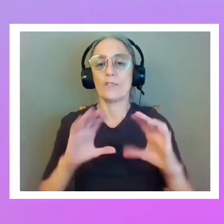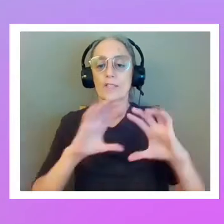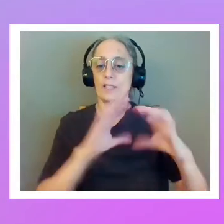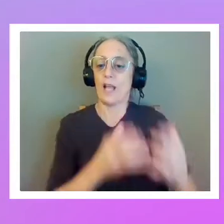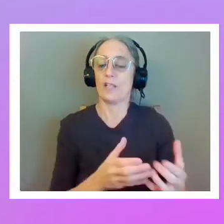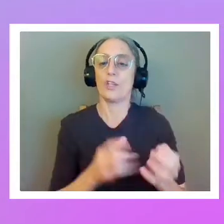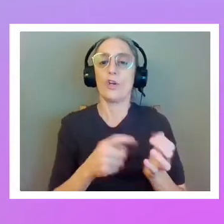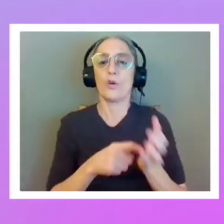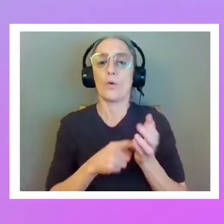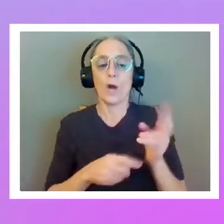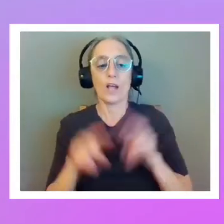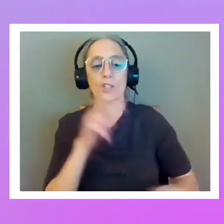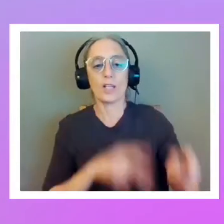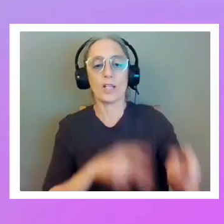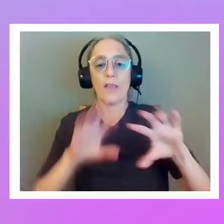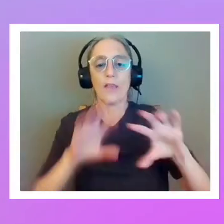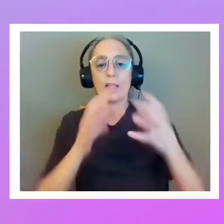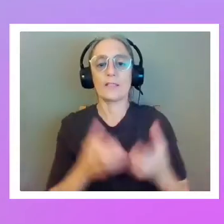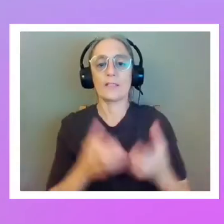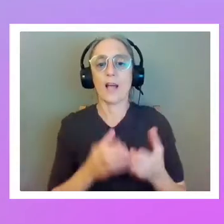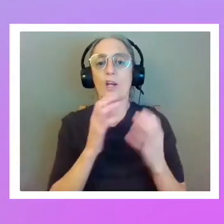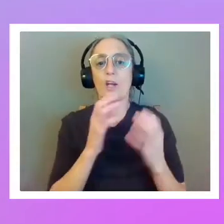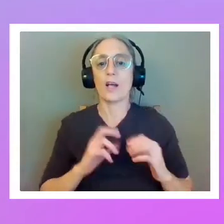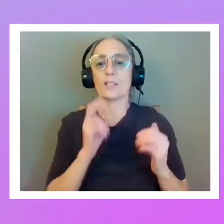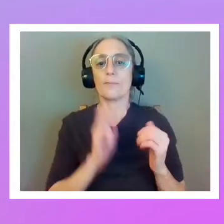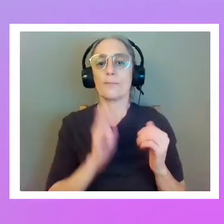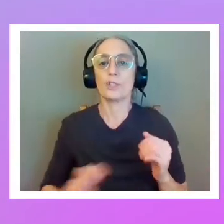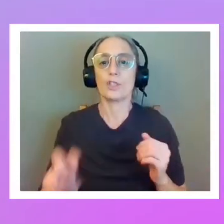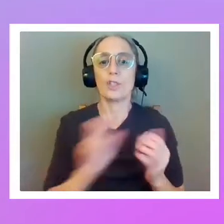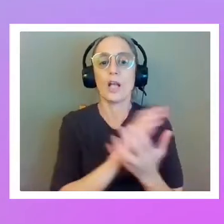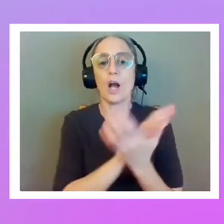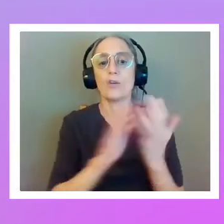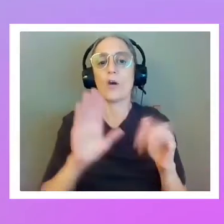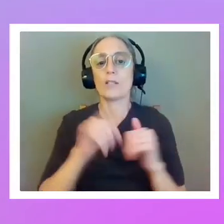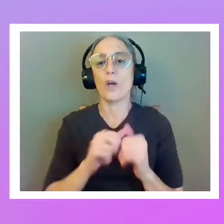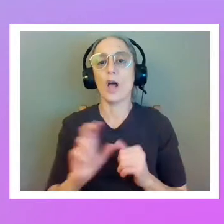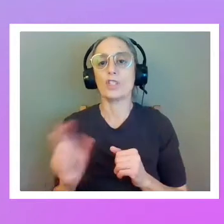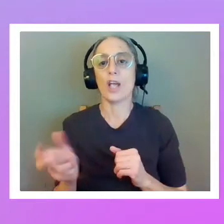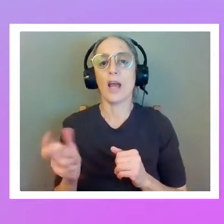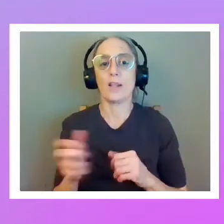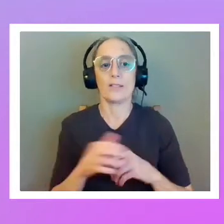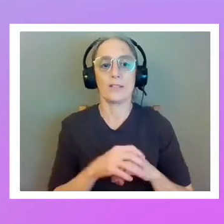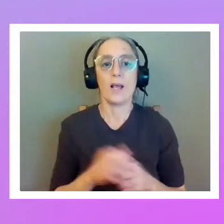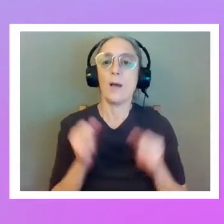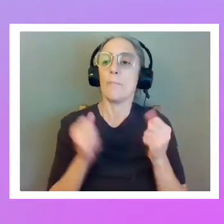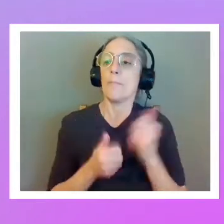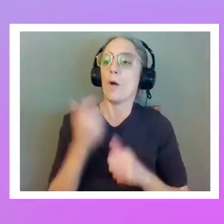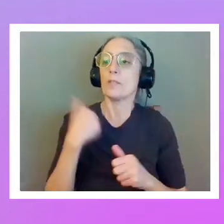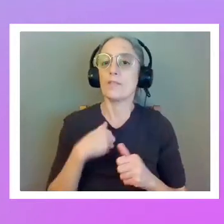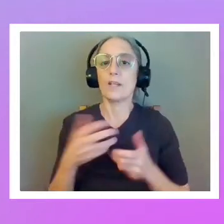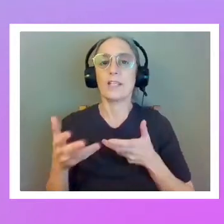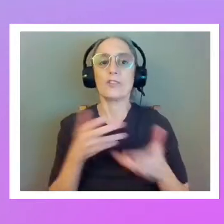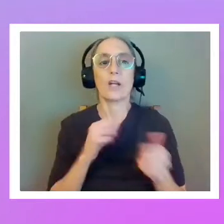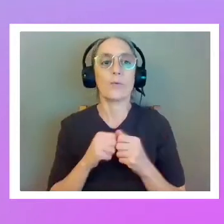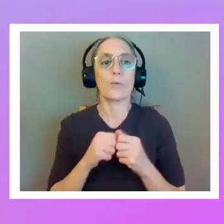at the entire customer journey across all channels. Most of us interact with our bank in many different ways